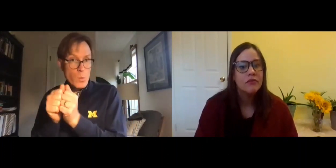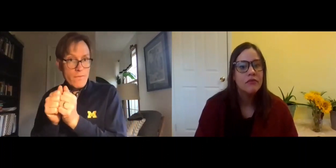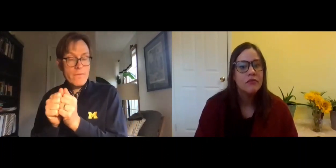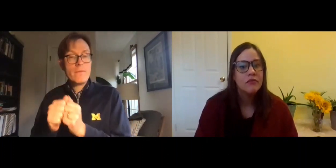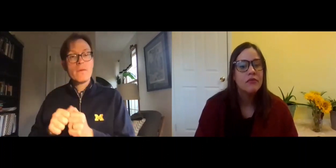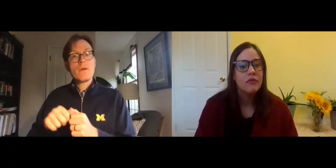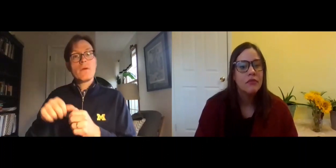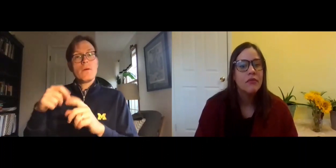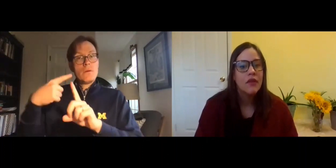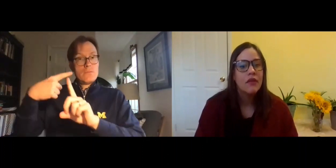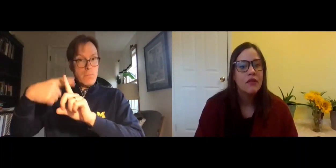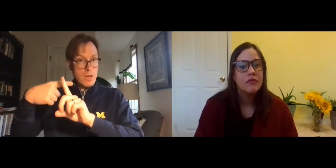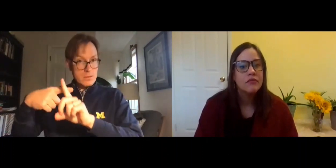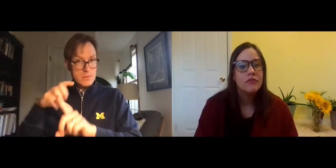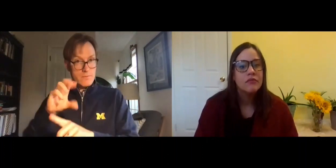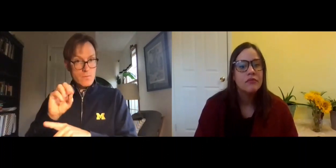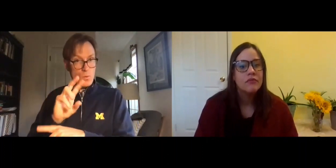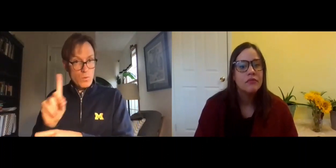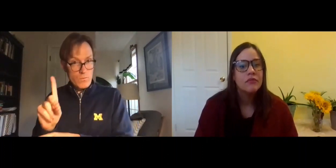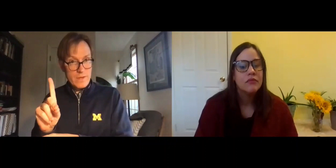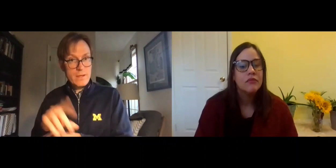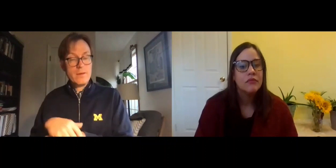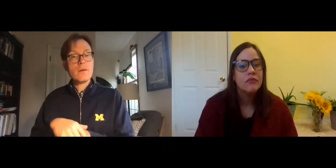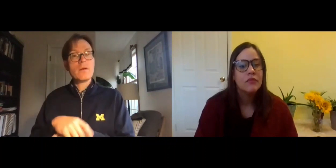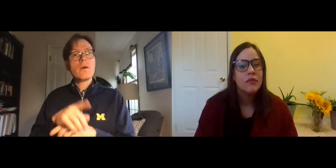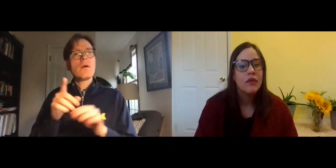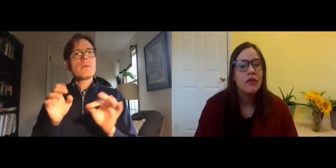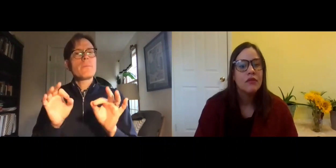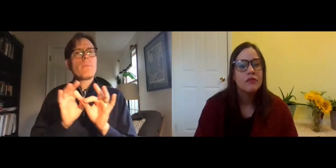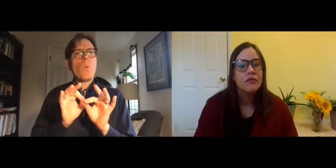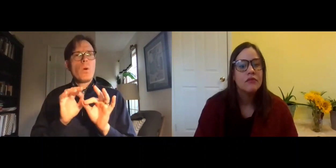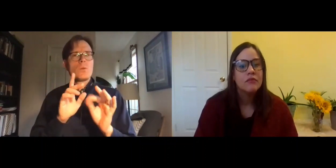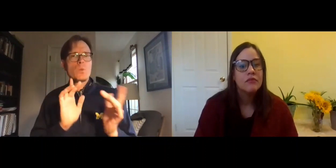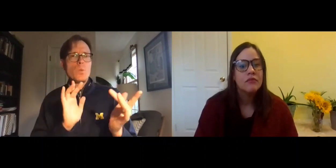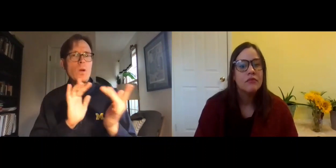If you find out that a friend or someone that you are with recently tested positive for